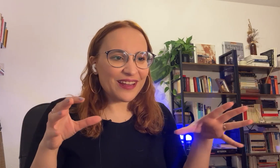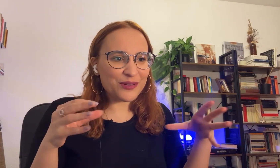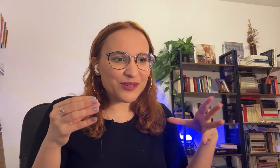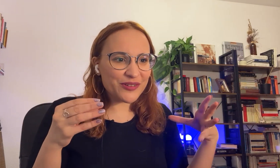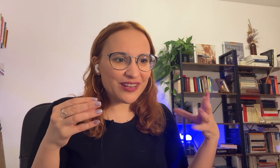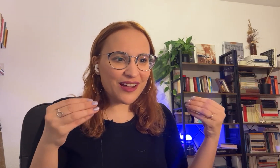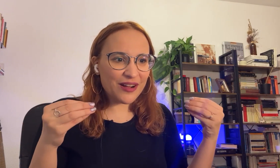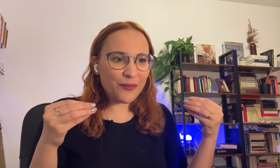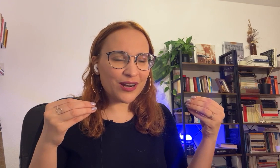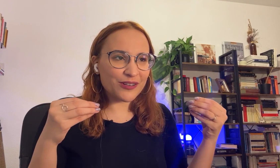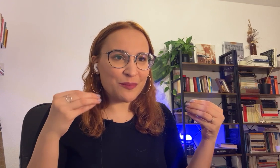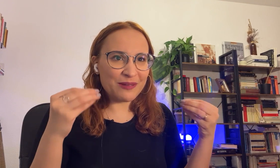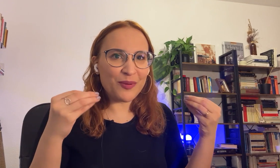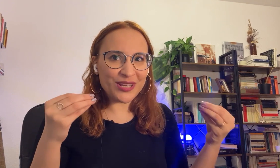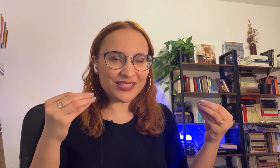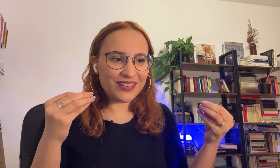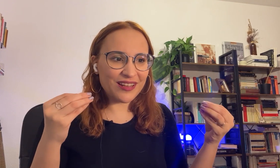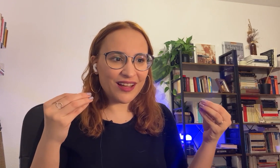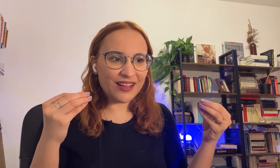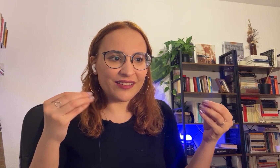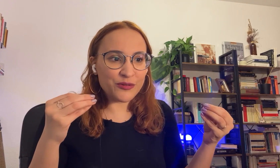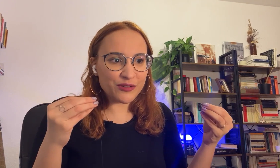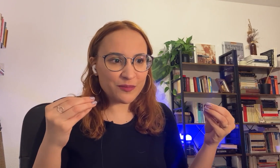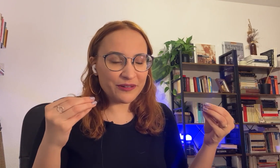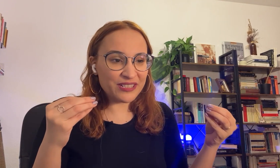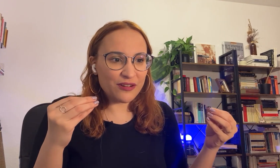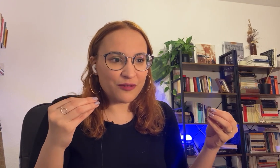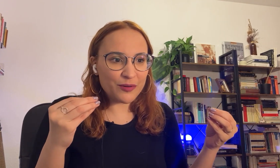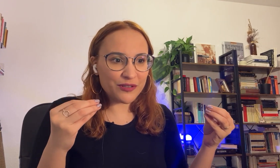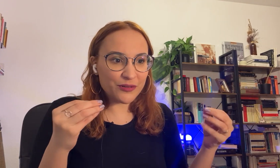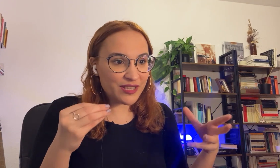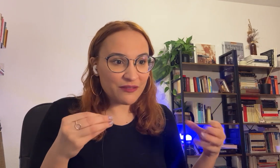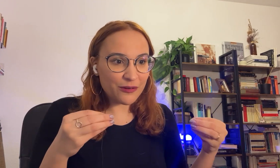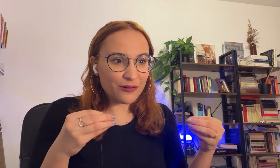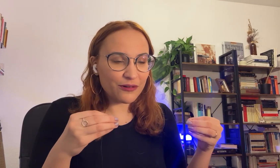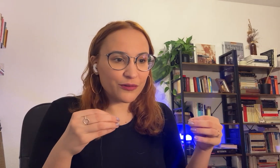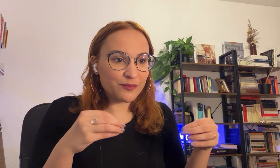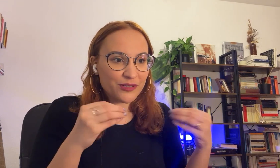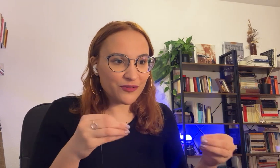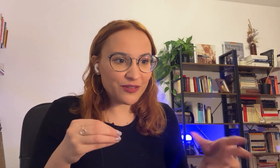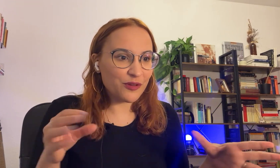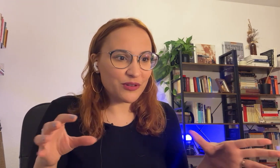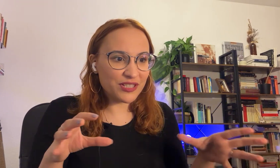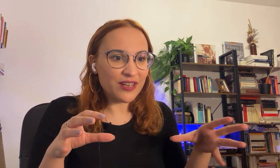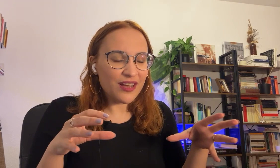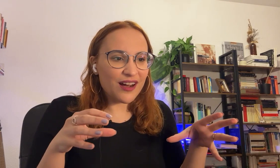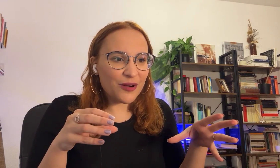And I was wondering: What are the pain points in the user experience of a person who's Deaf or who's part of the Deaf community?